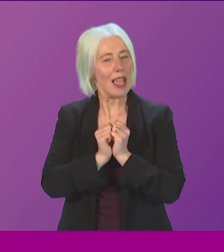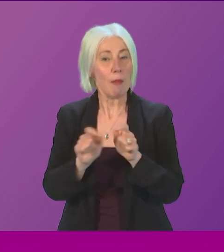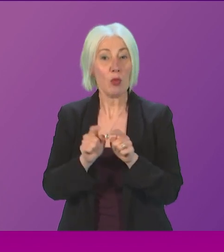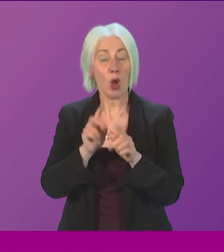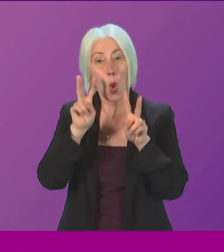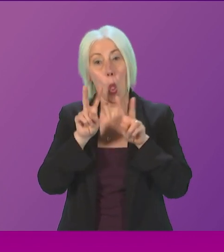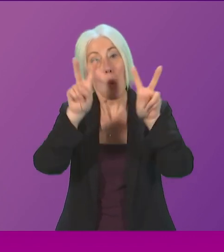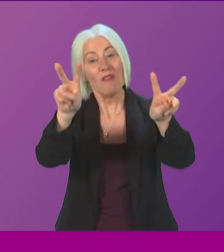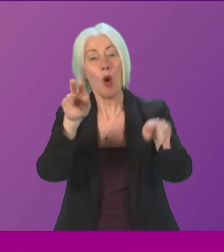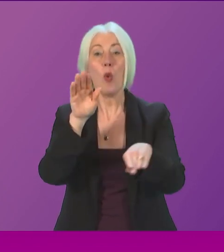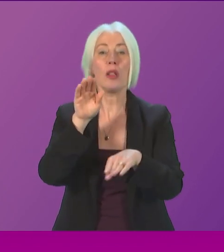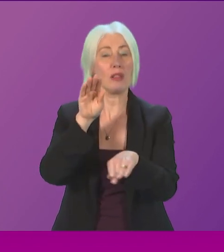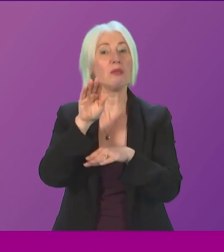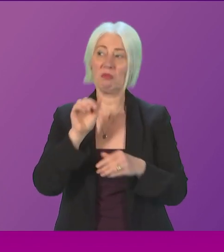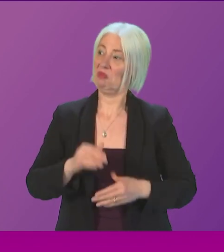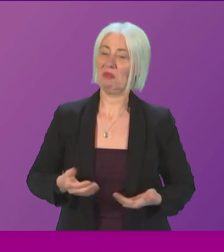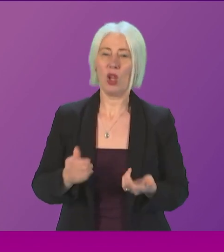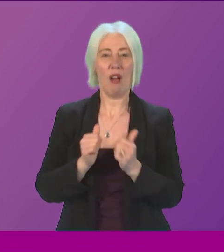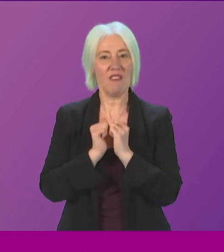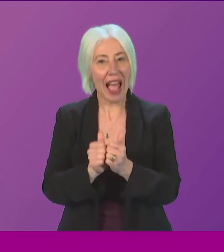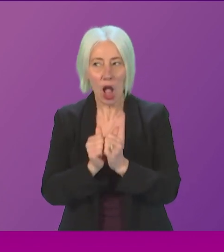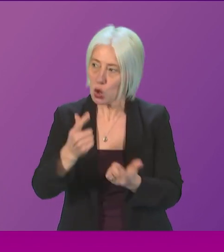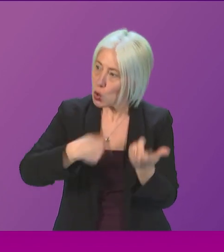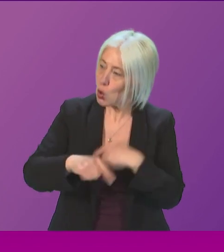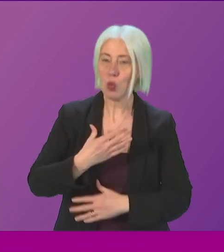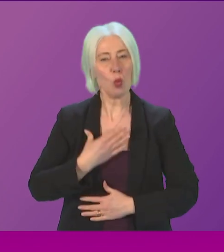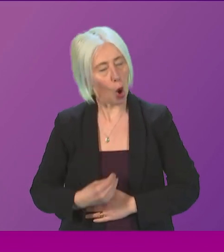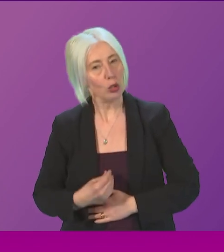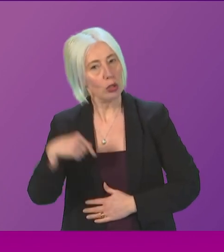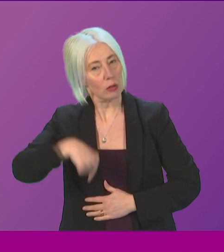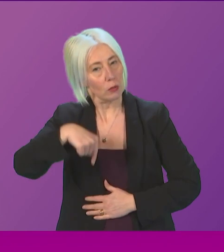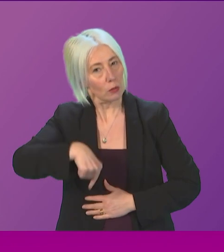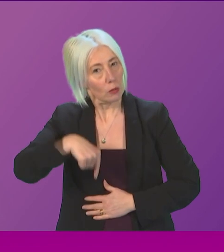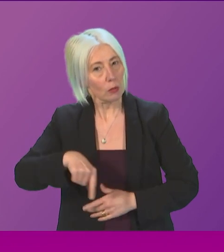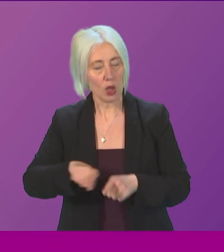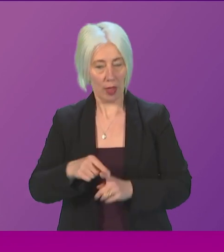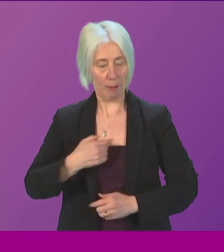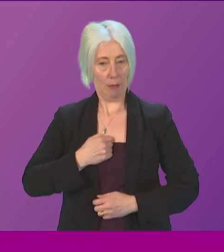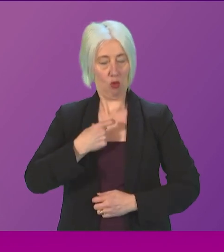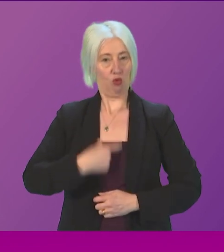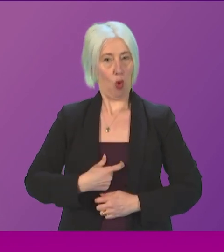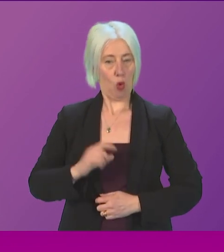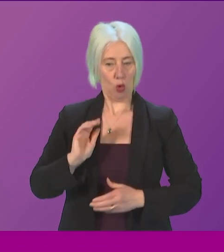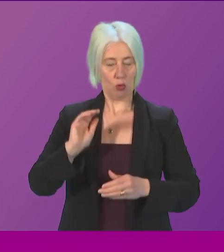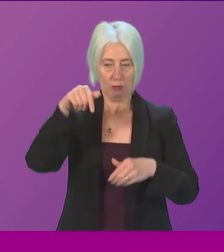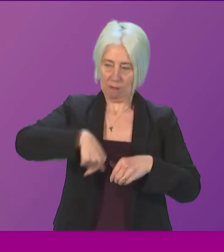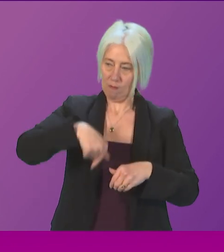to our future and consider the values that we want our country to represent and the role that we want to play in the world.